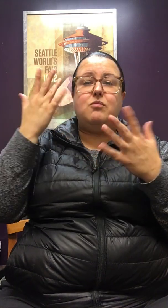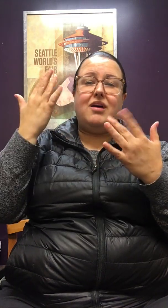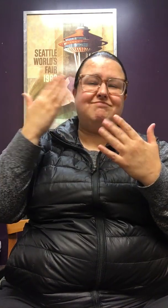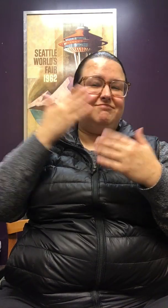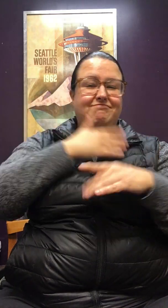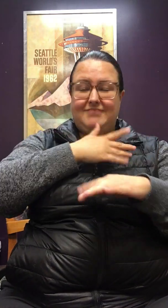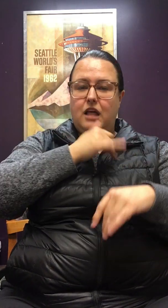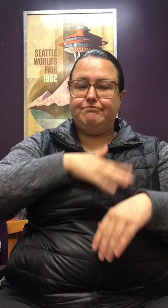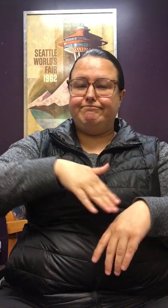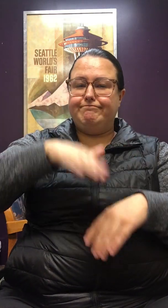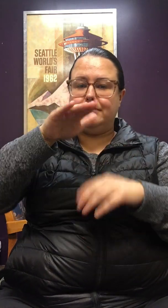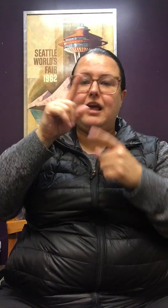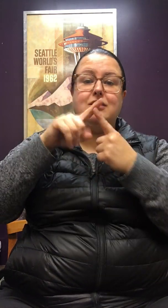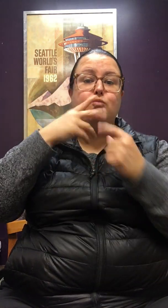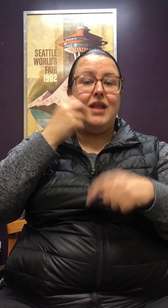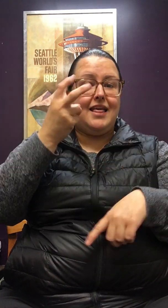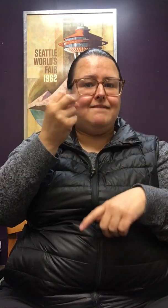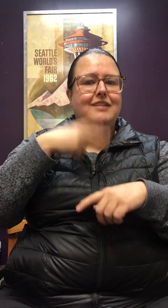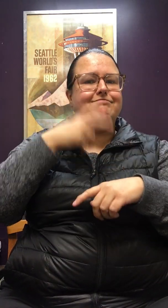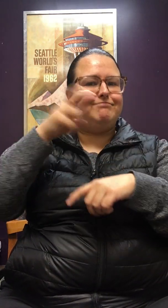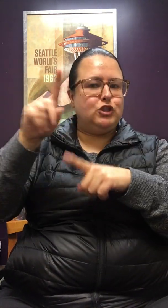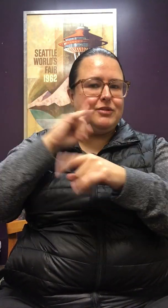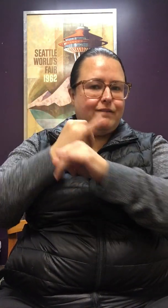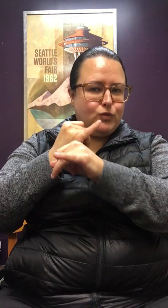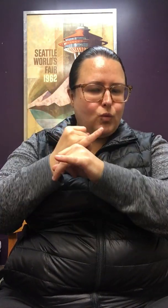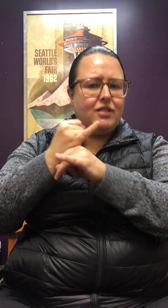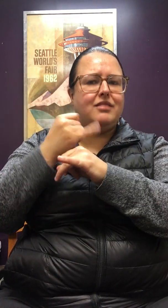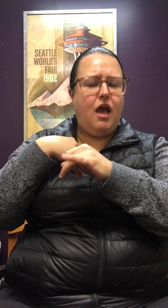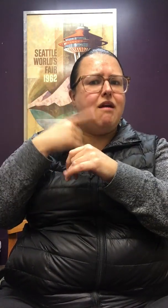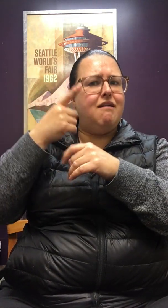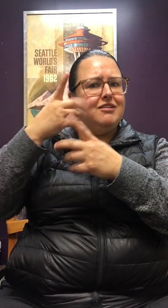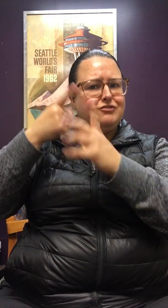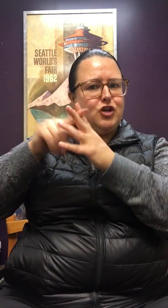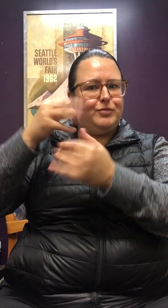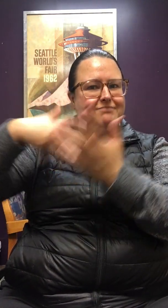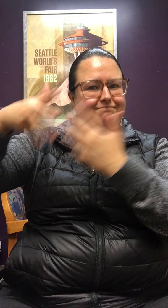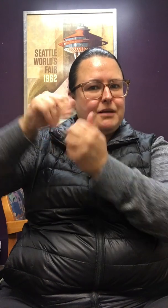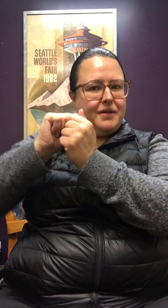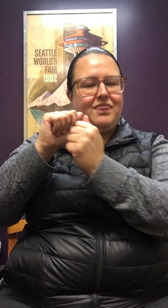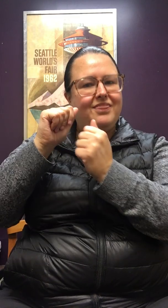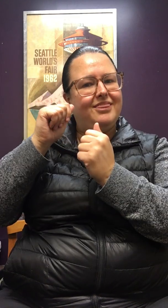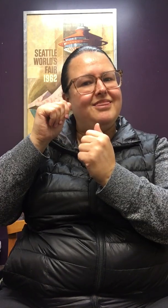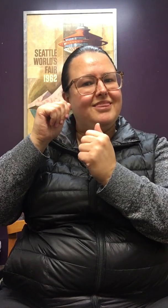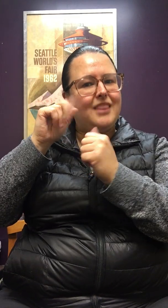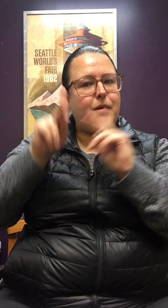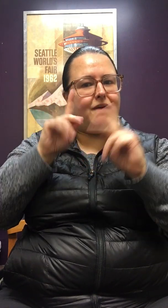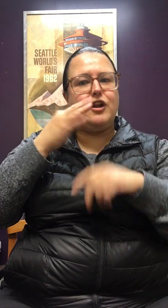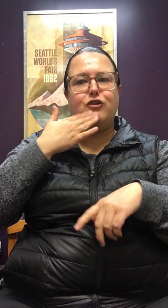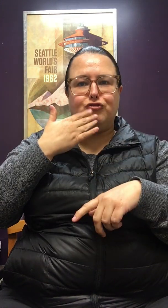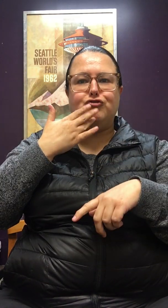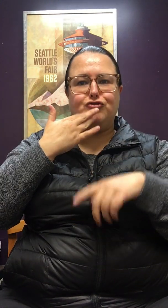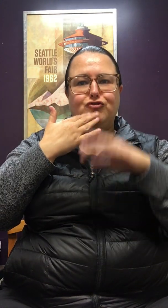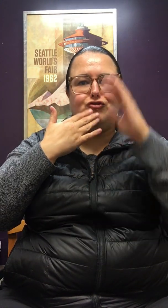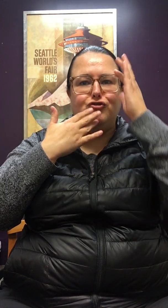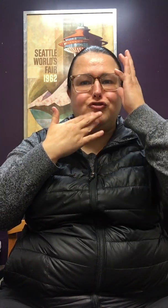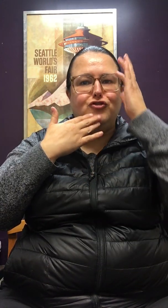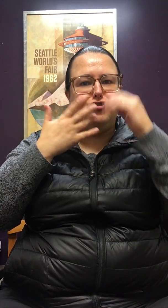It was not until I turned 12 and transferred to a Deaf school that I started interacting with people of color.